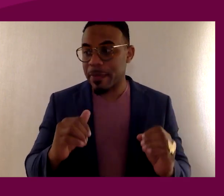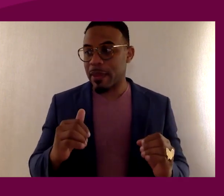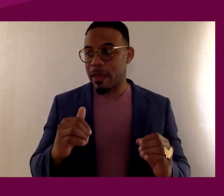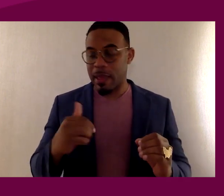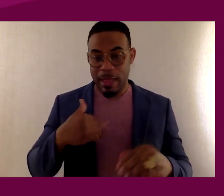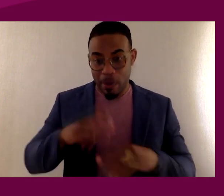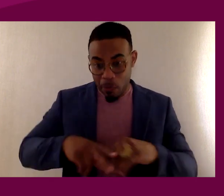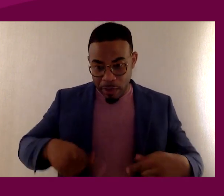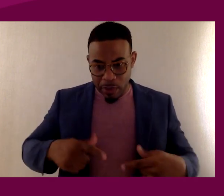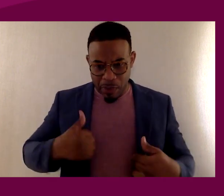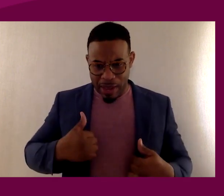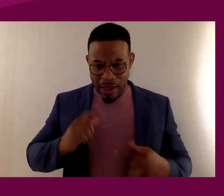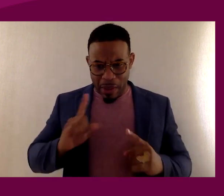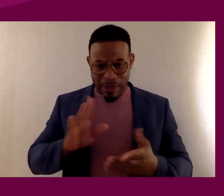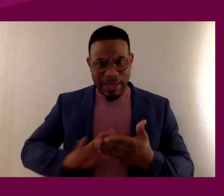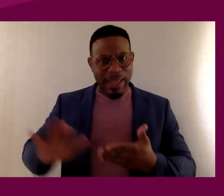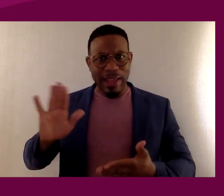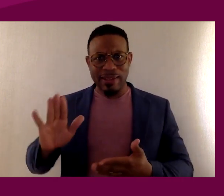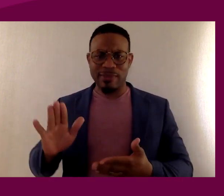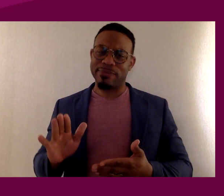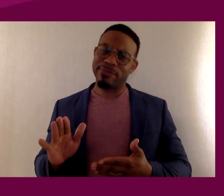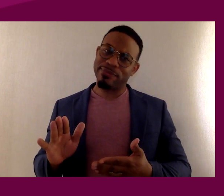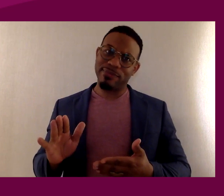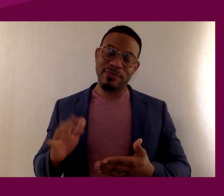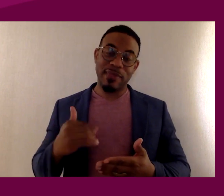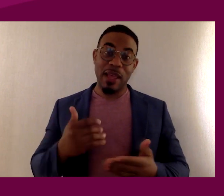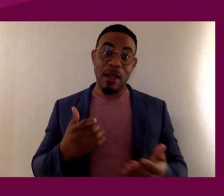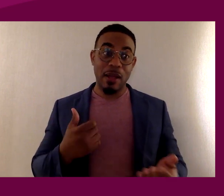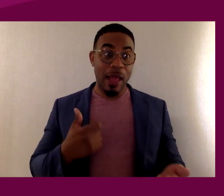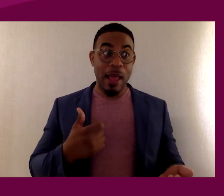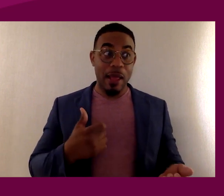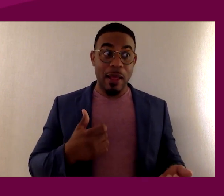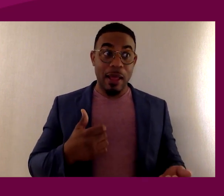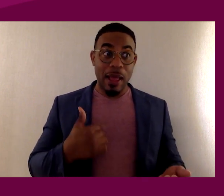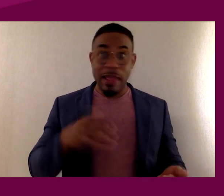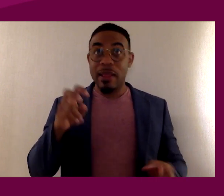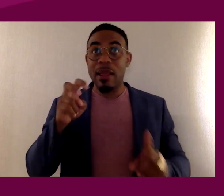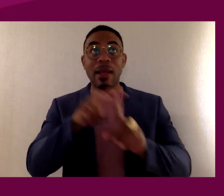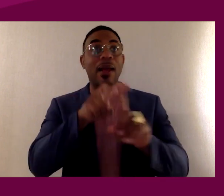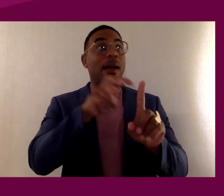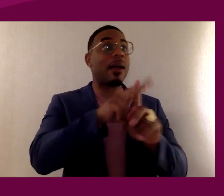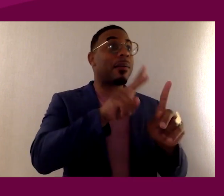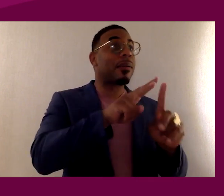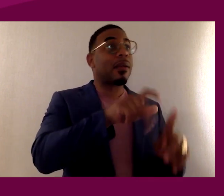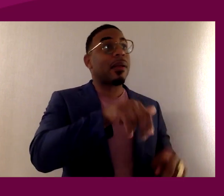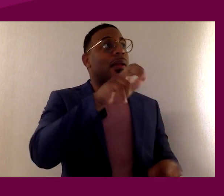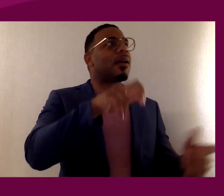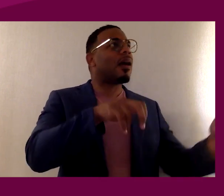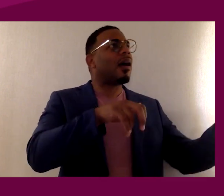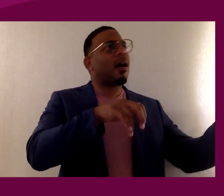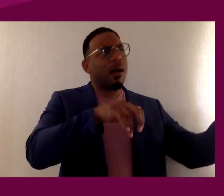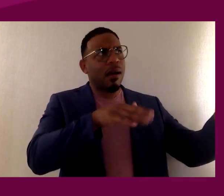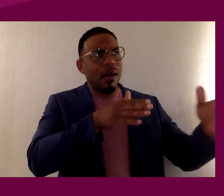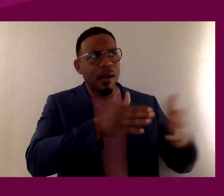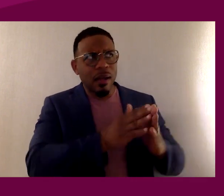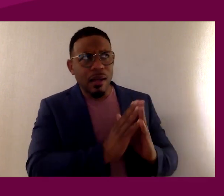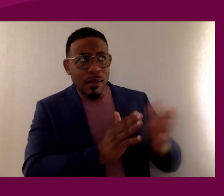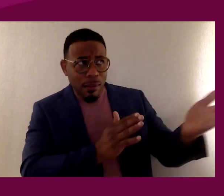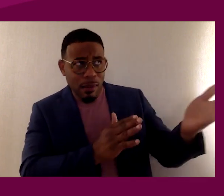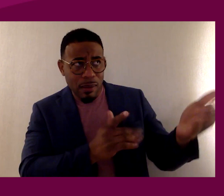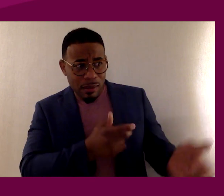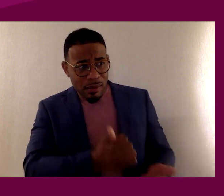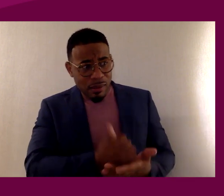none. In a wheelchair, when I went to college, I was hauled. I had to find people in the stairwell,